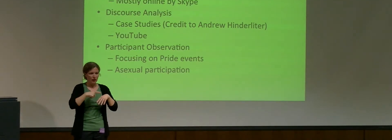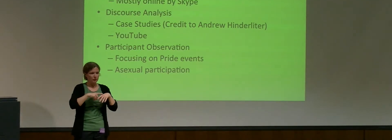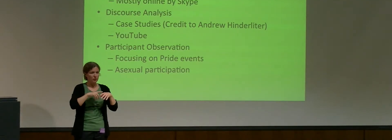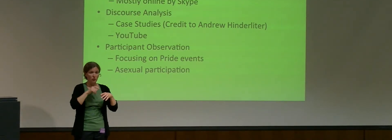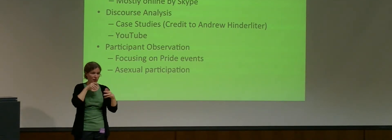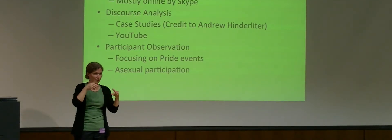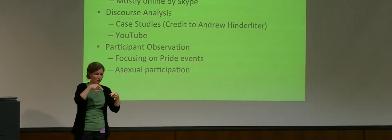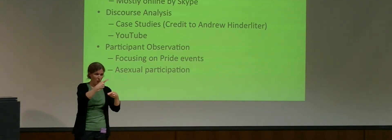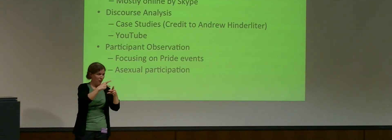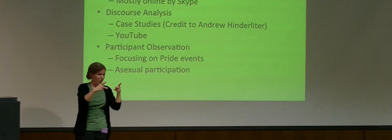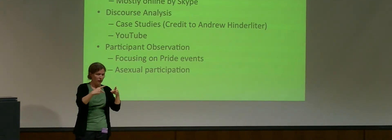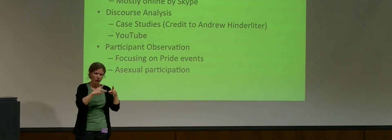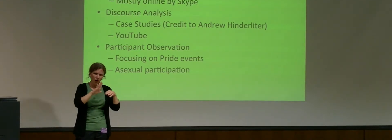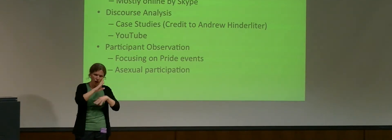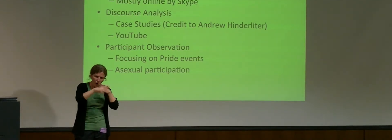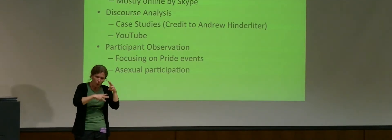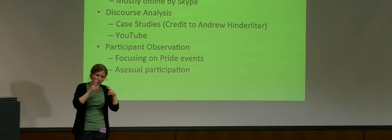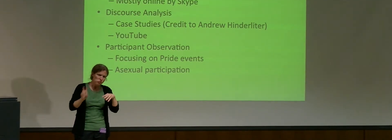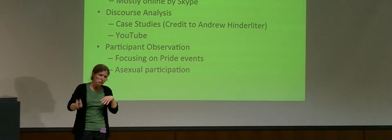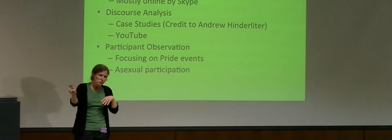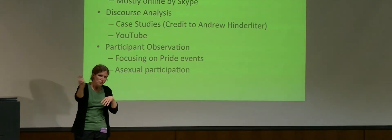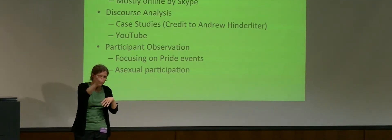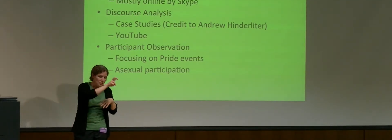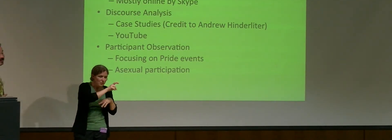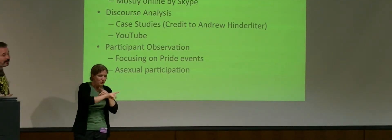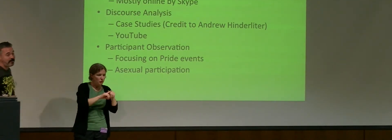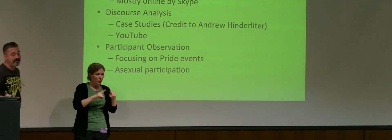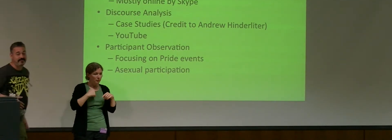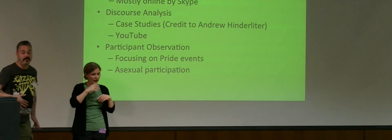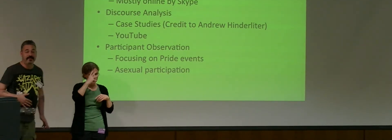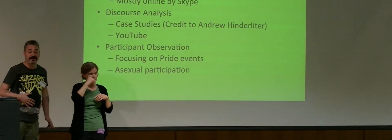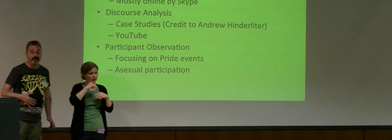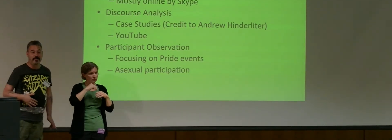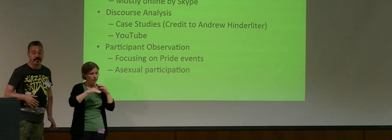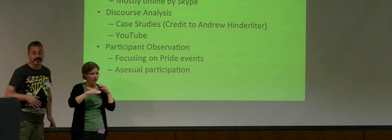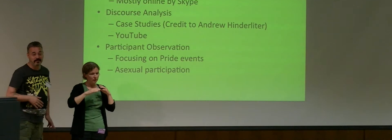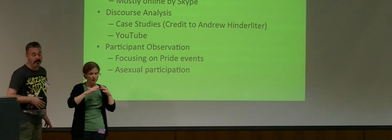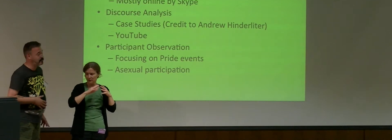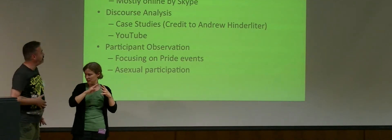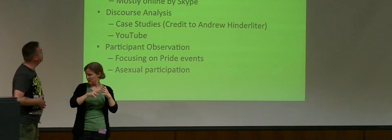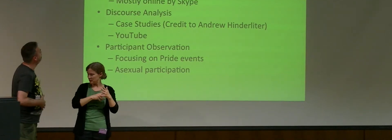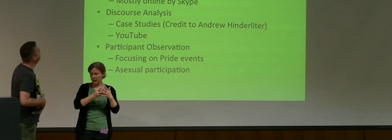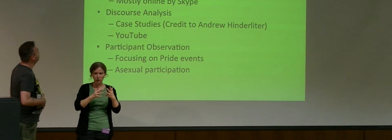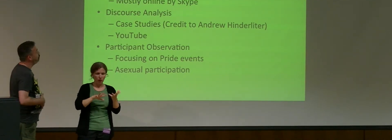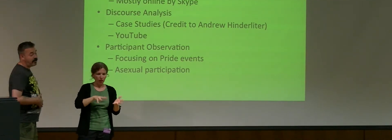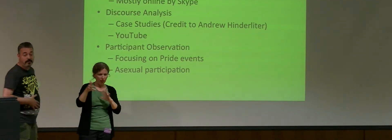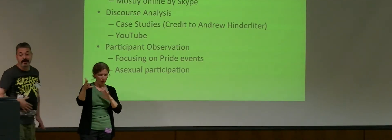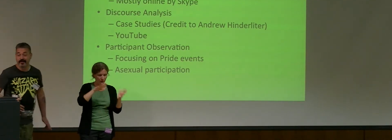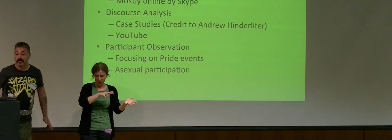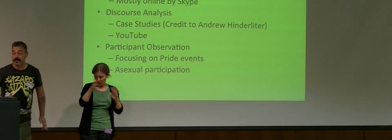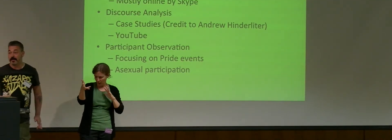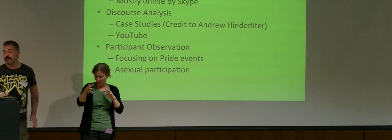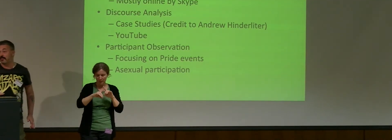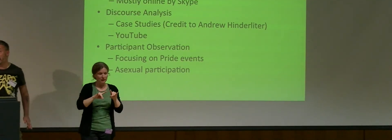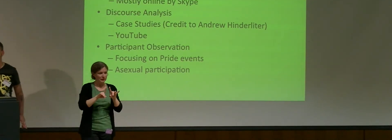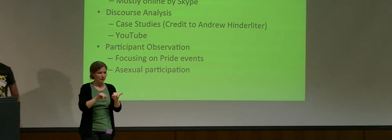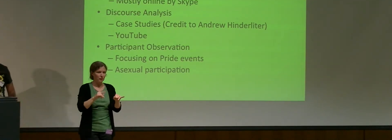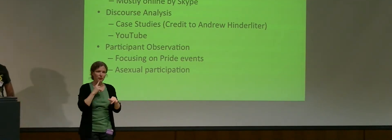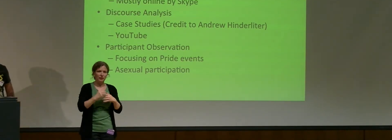and my sleep patterns have been incredibly disrupted, but it’s been incredibly inspiring. Some of them are here